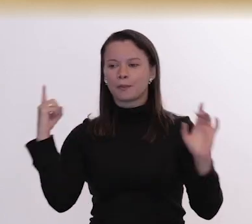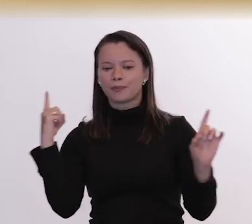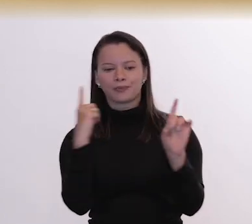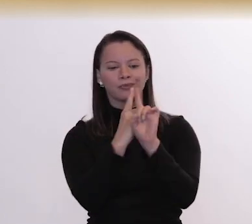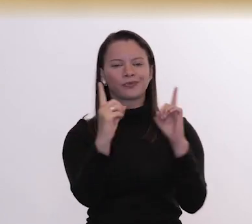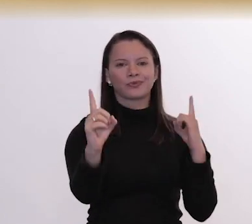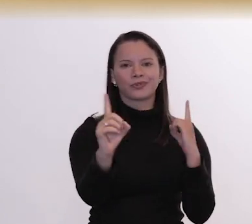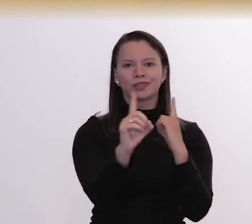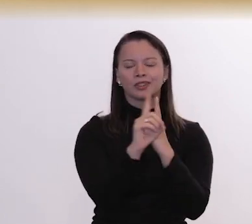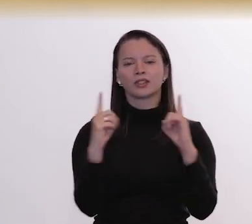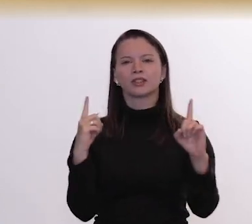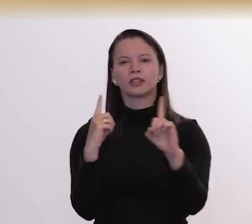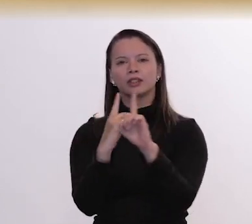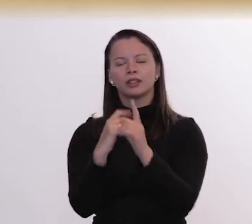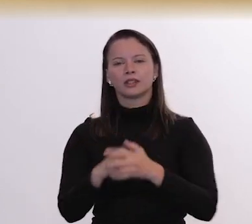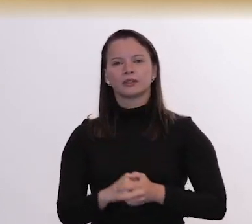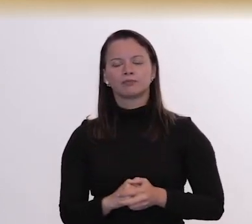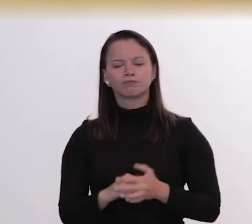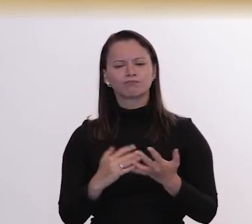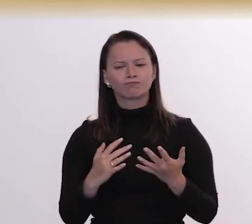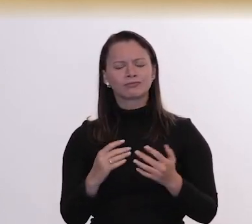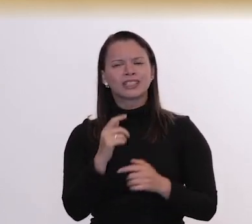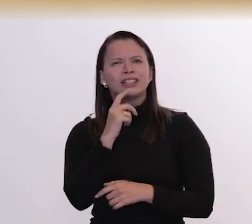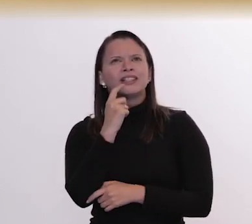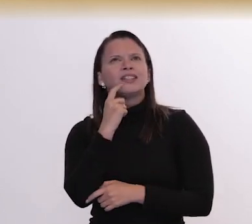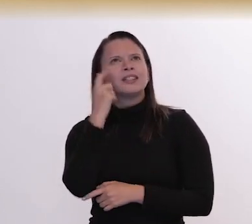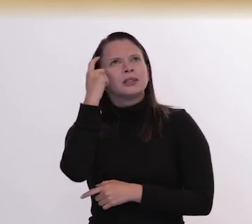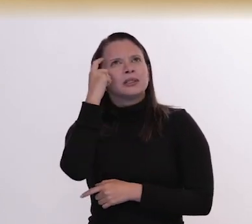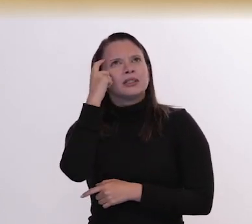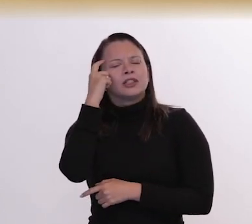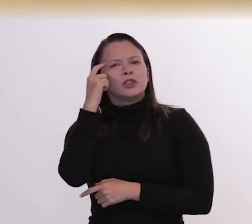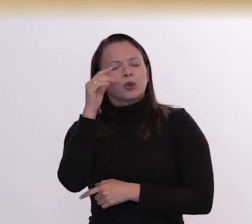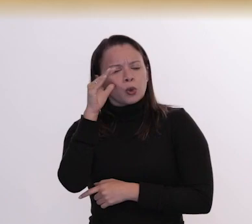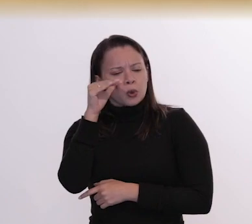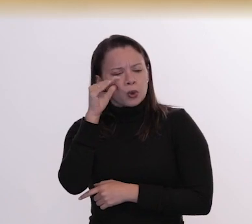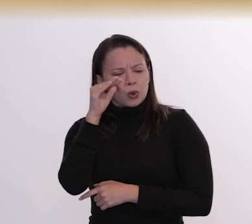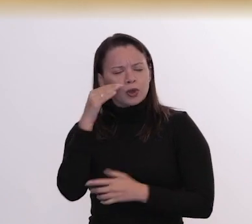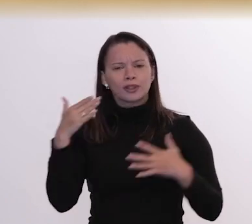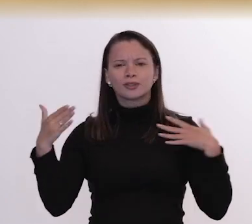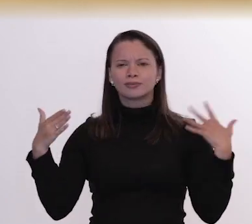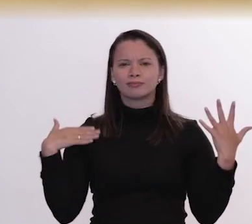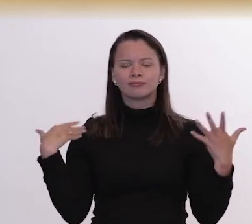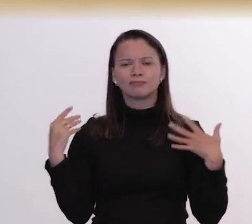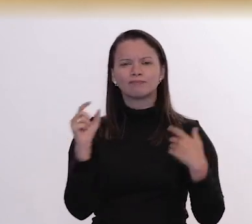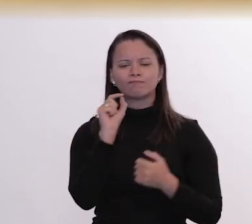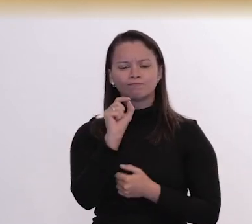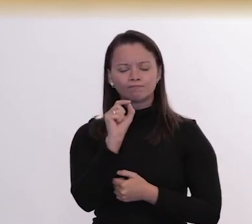of life in the city, there's a very curious contradiction in regard to sidewalks, right? Because the sidewalks